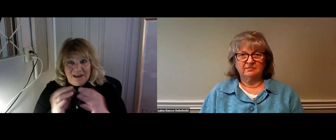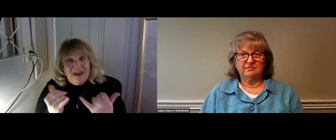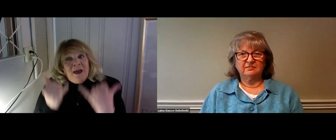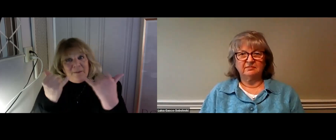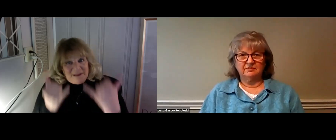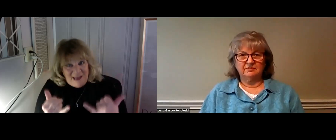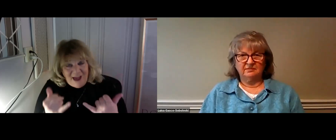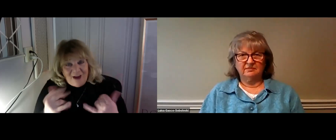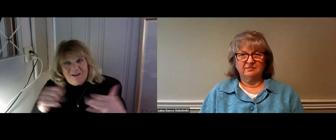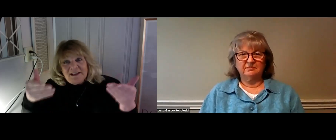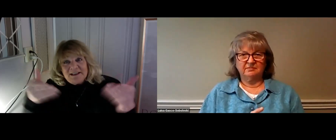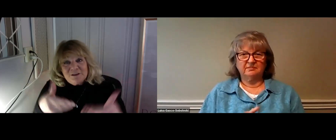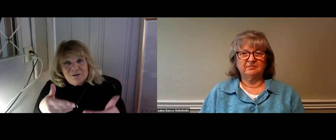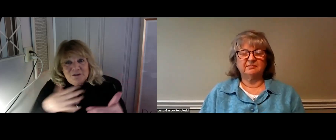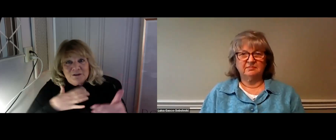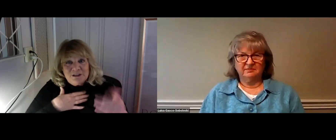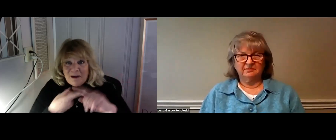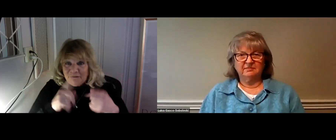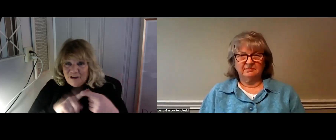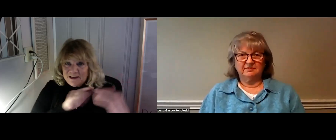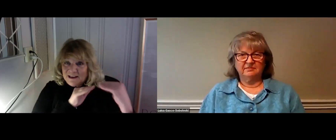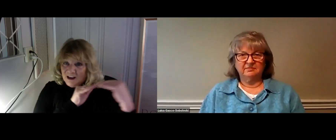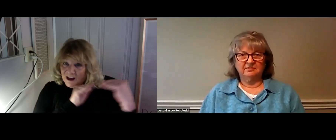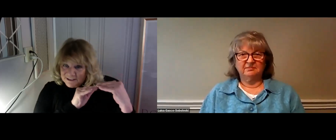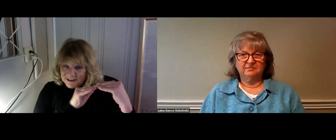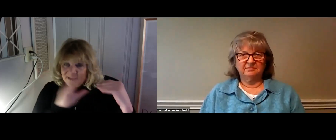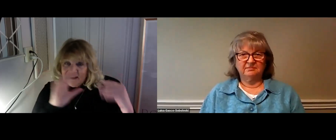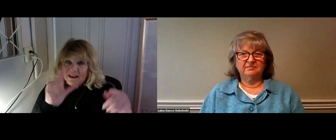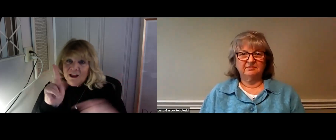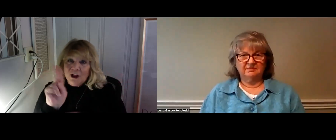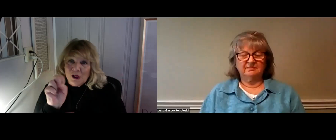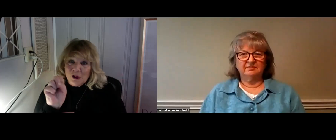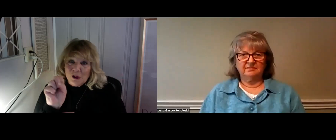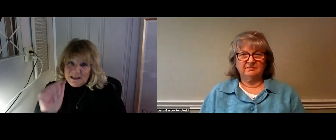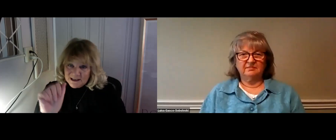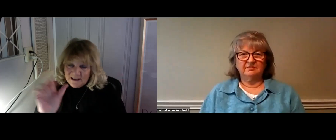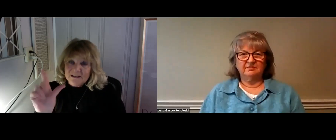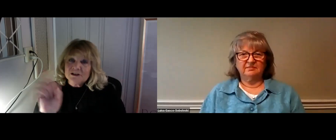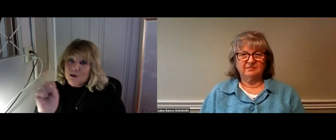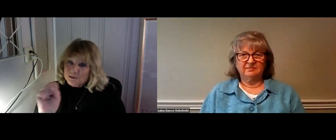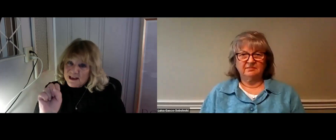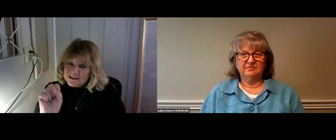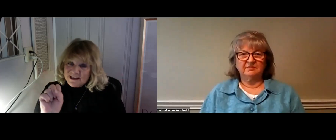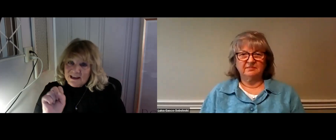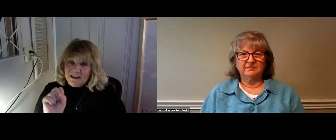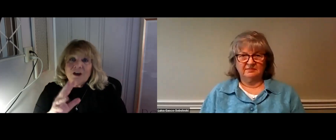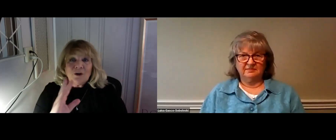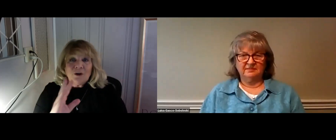but now I'd like to introduce my friend and colleague, Luisa Soboleski, who will